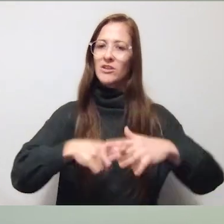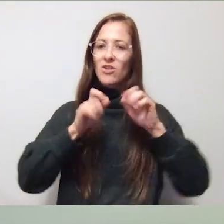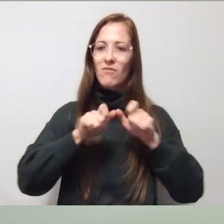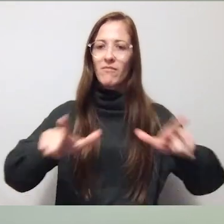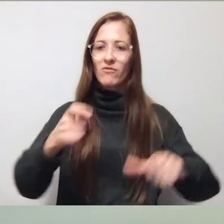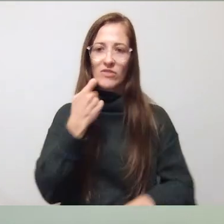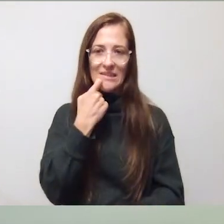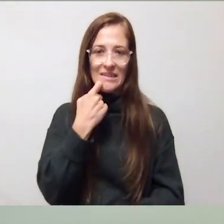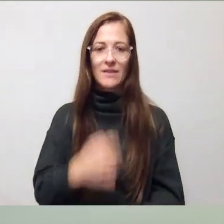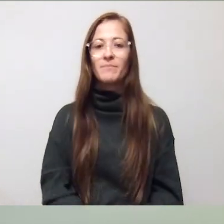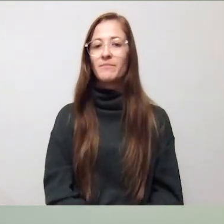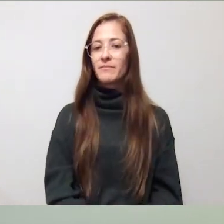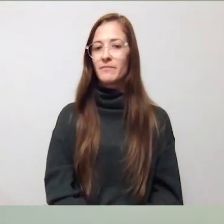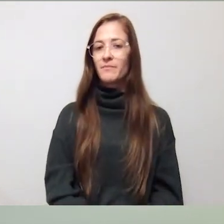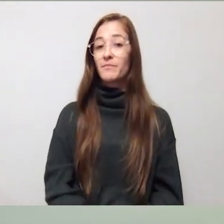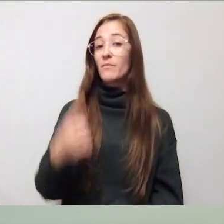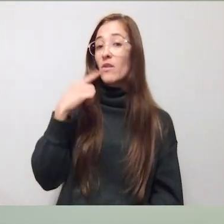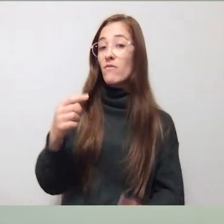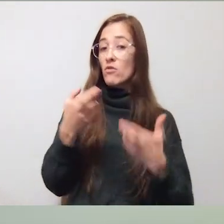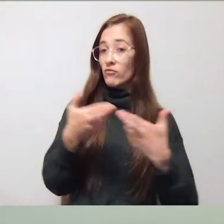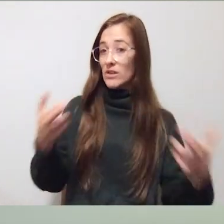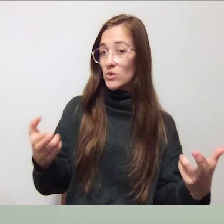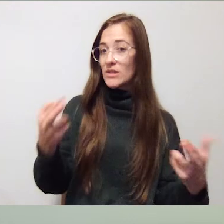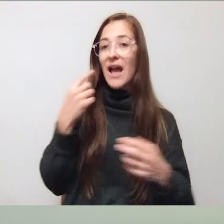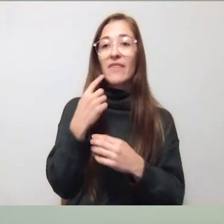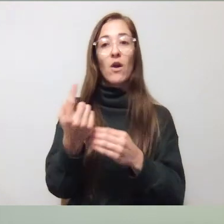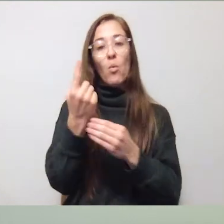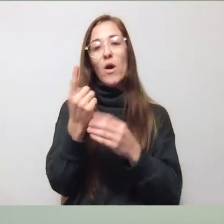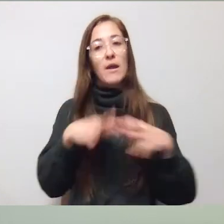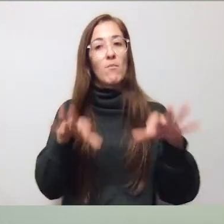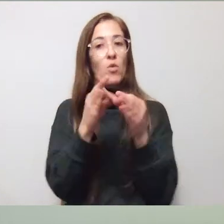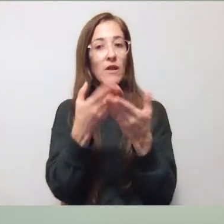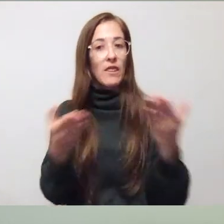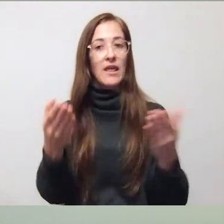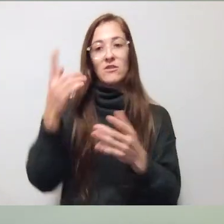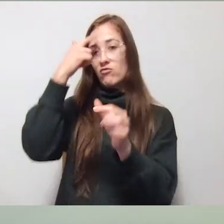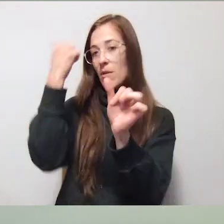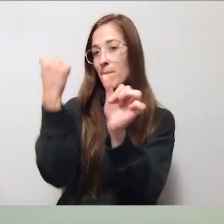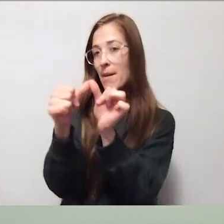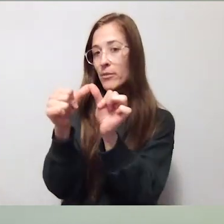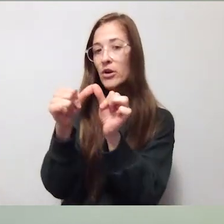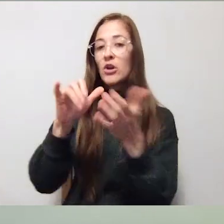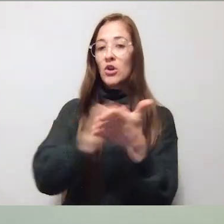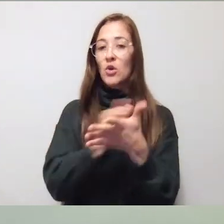As far as resources, I think the one takeaway from this is the New York Connects 1-800 number.